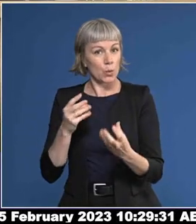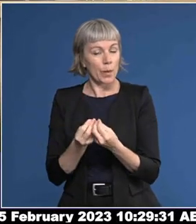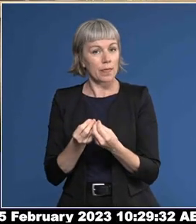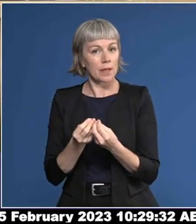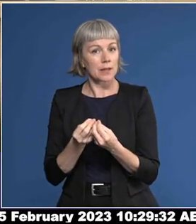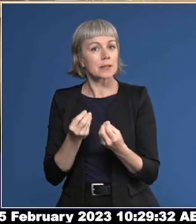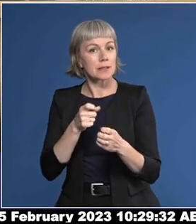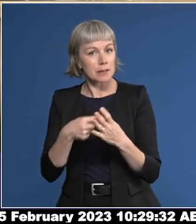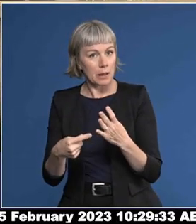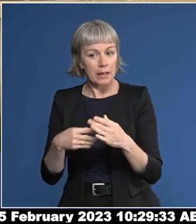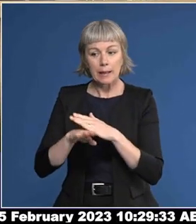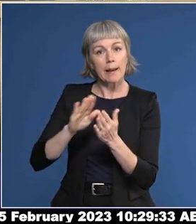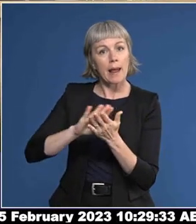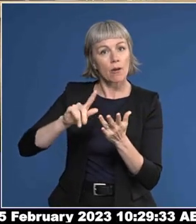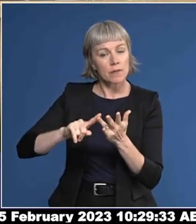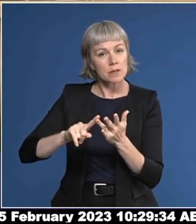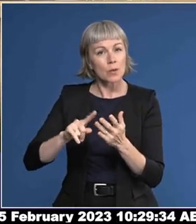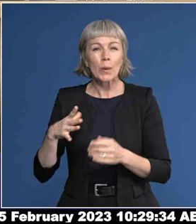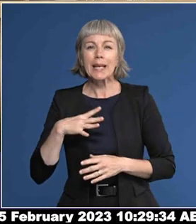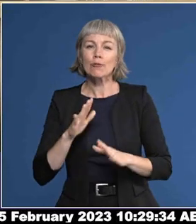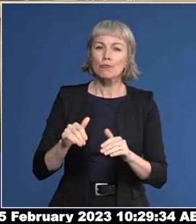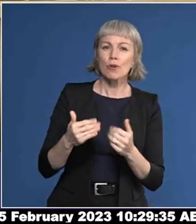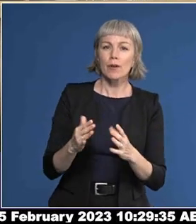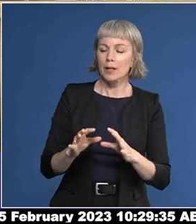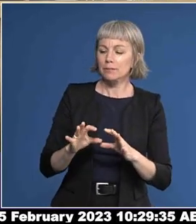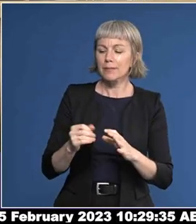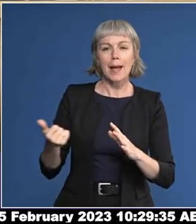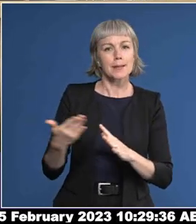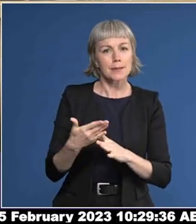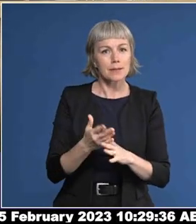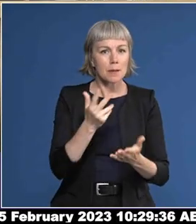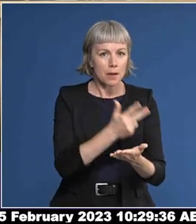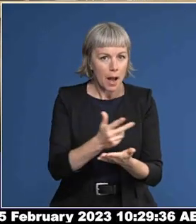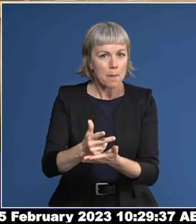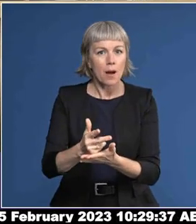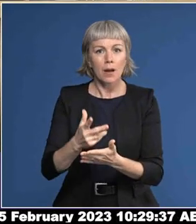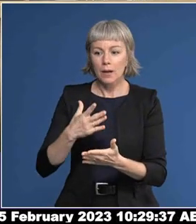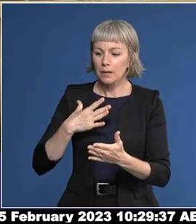That included the provision of car parking, what the office environment looked like, the equipment we had to provide for him to work at home.